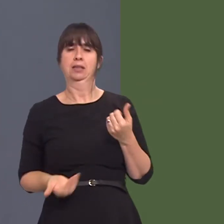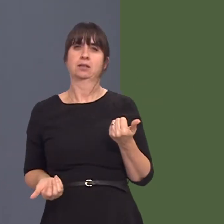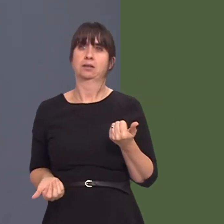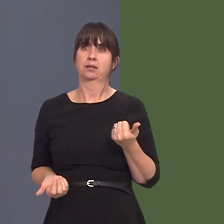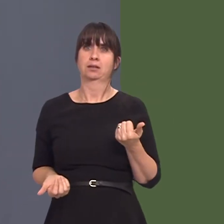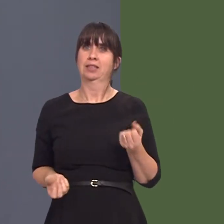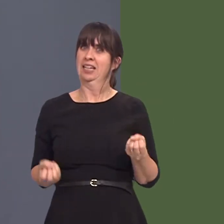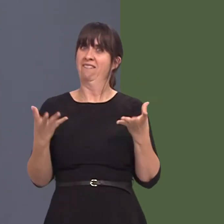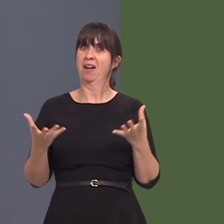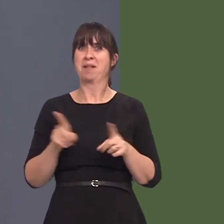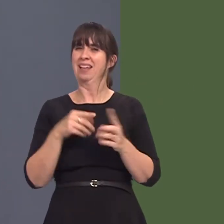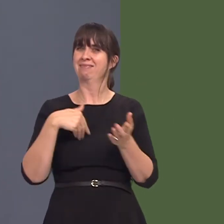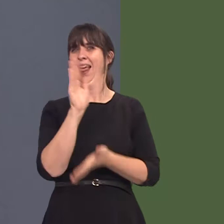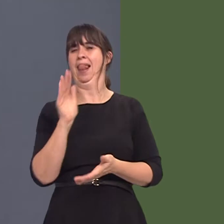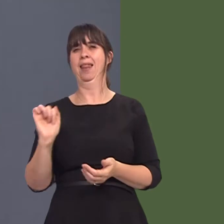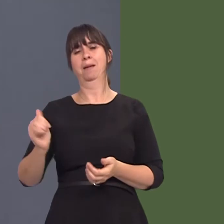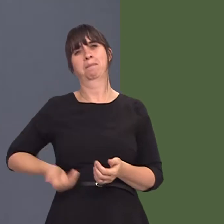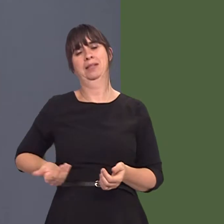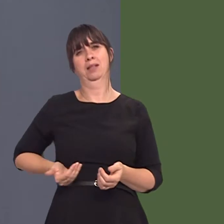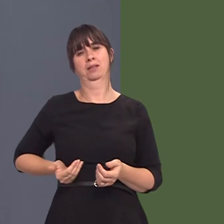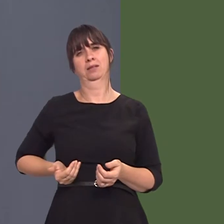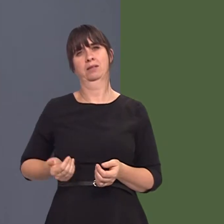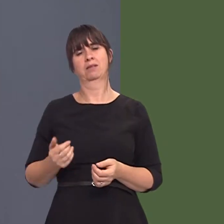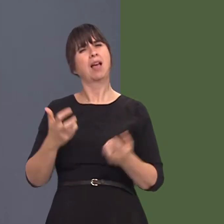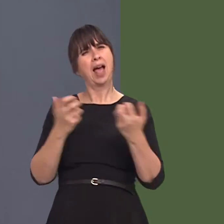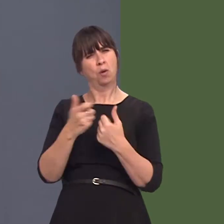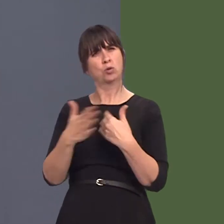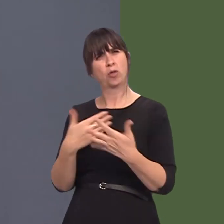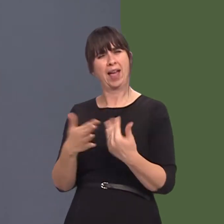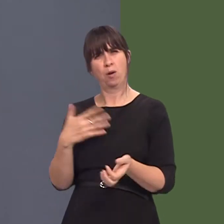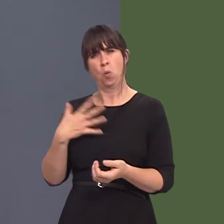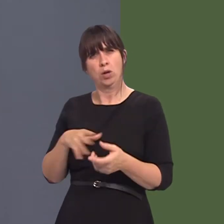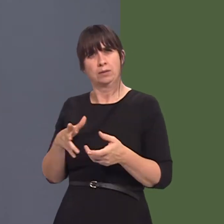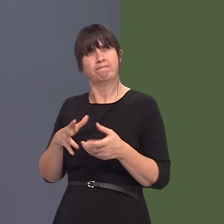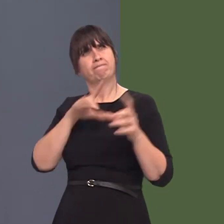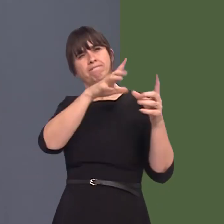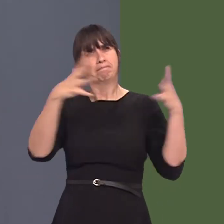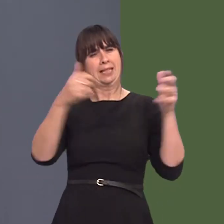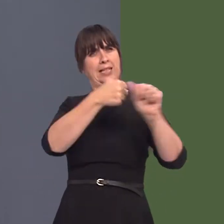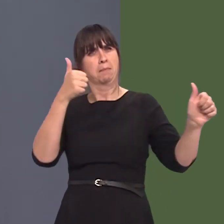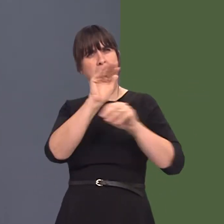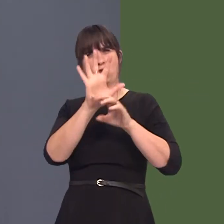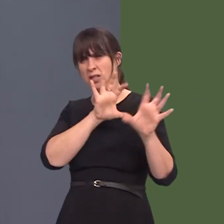What plans does the Welsh Government have to address this issue and to what extent will it feature in the forthcoming economic plan?